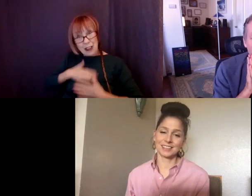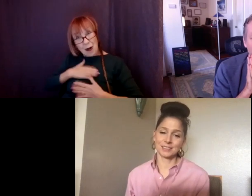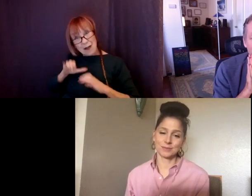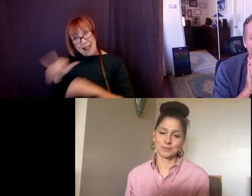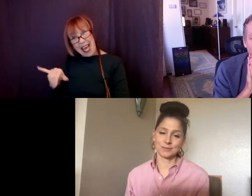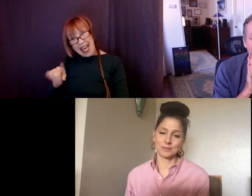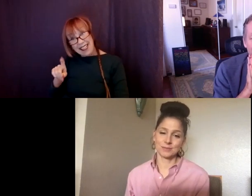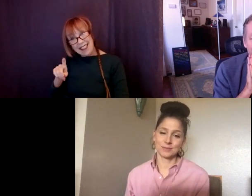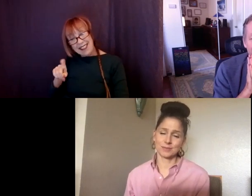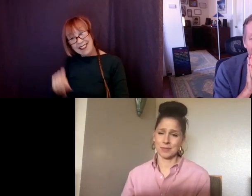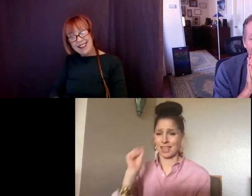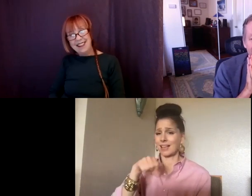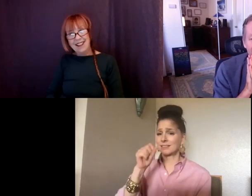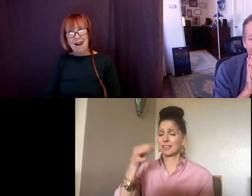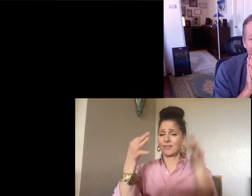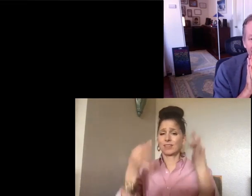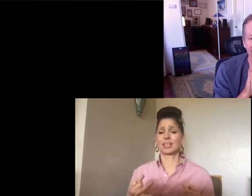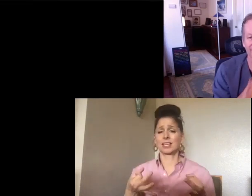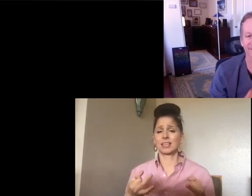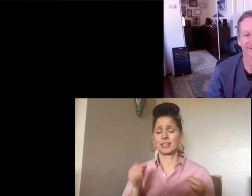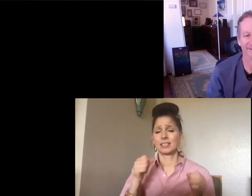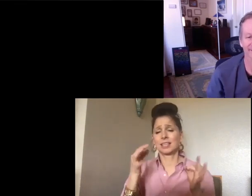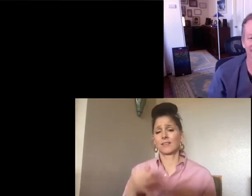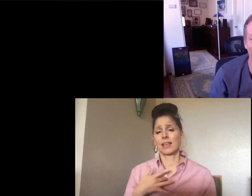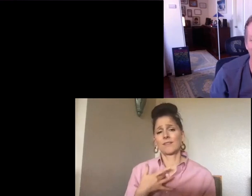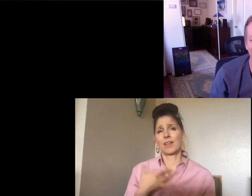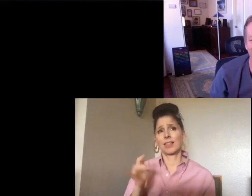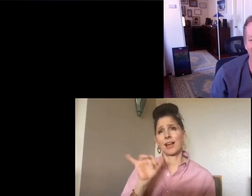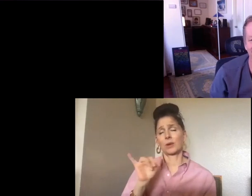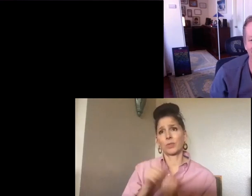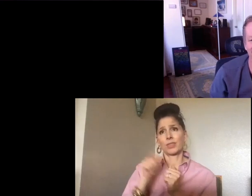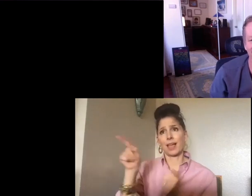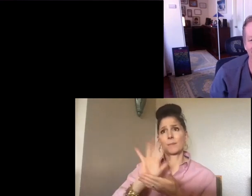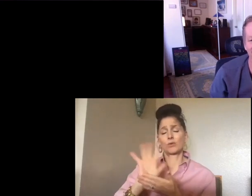SHOSHANNAH - Yes, definitely. I felt like with that